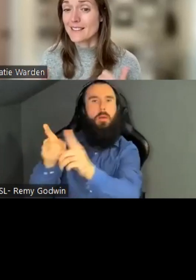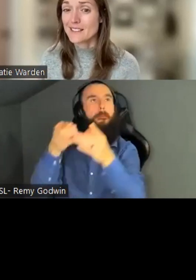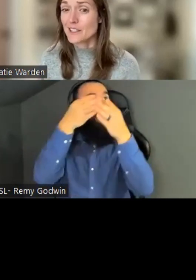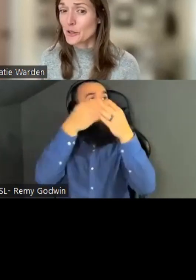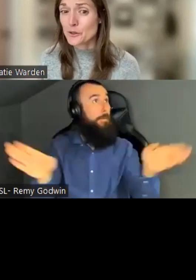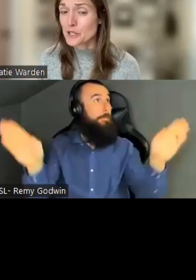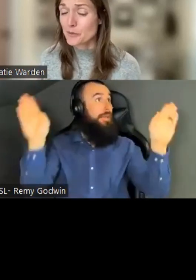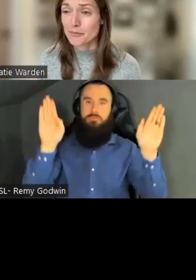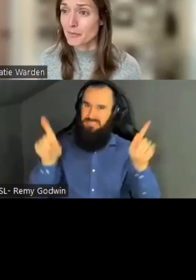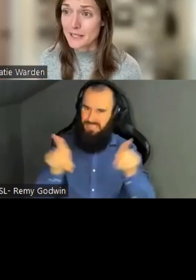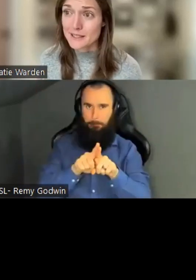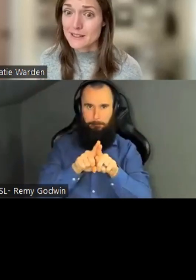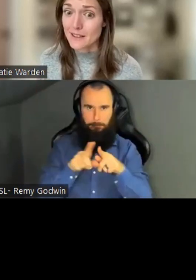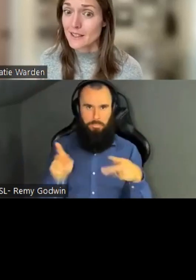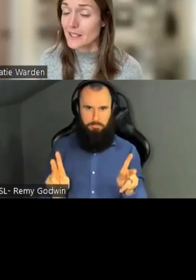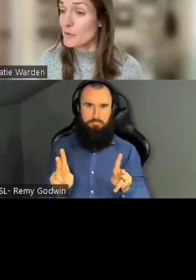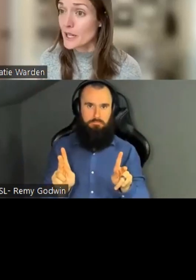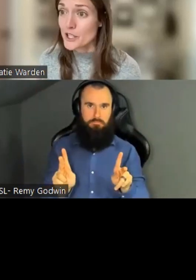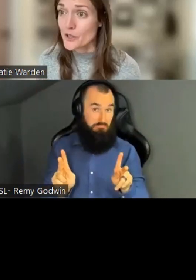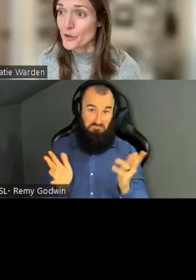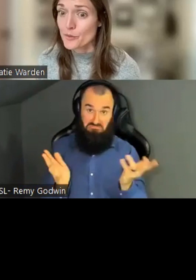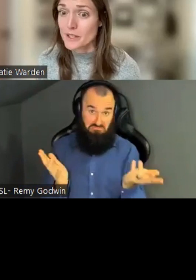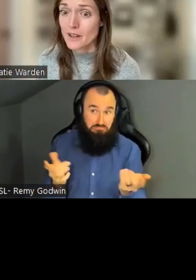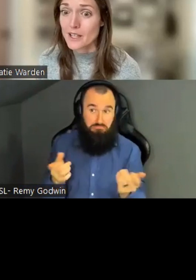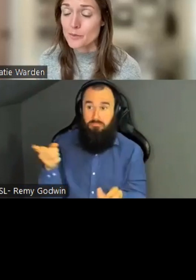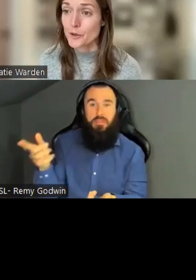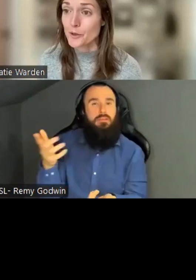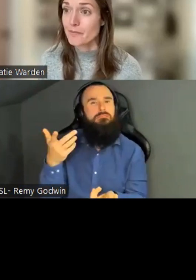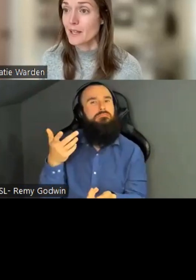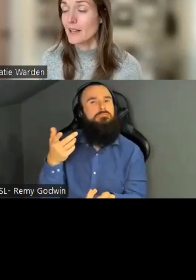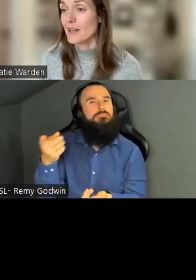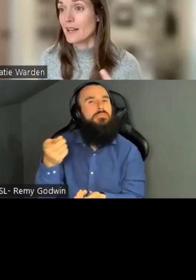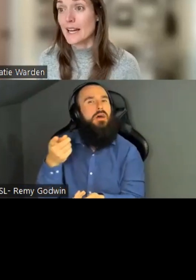And this includes places like inpatient rooms in a hospital,